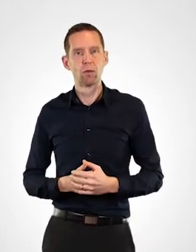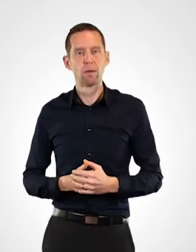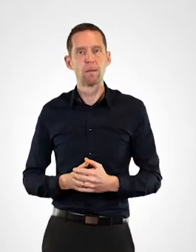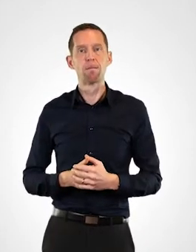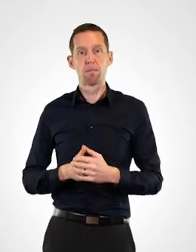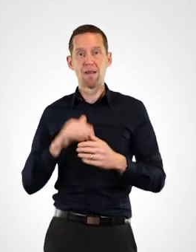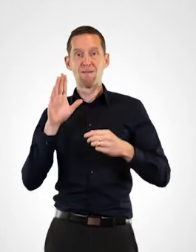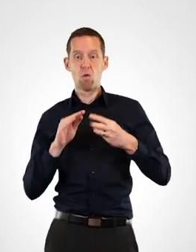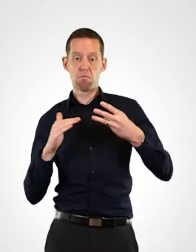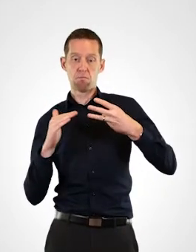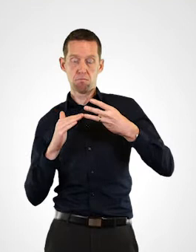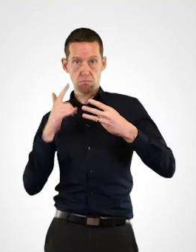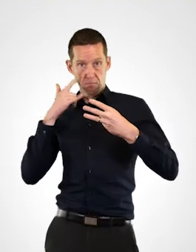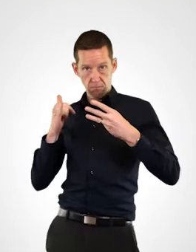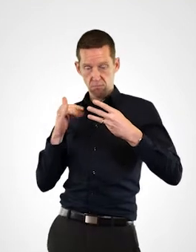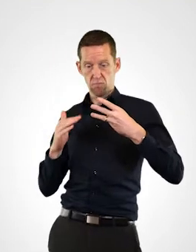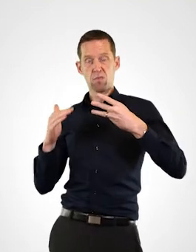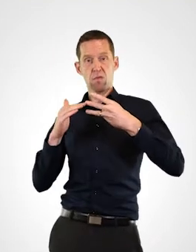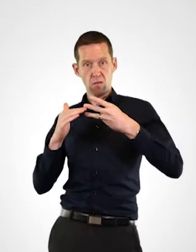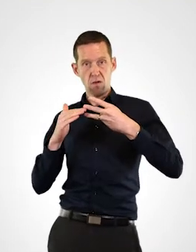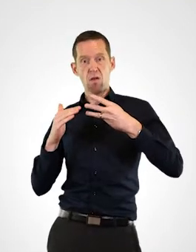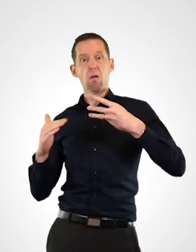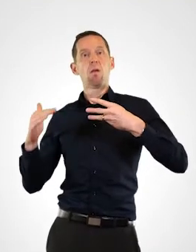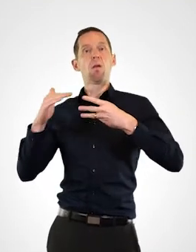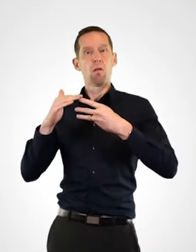We go from the pre-canonicals to the basic canonical syllables